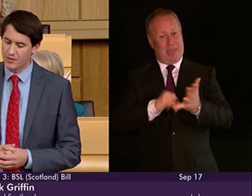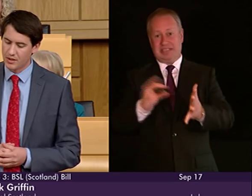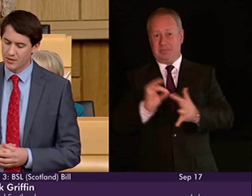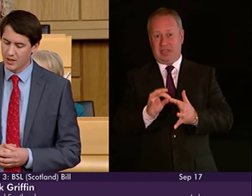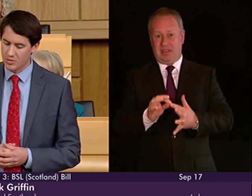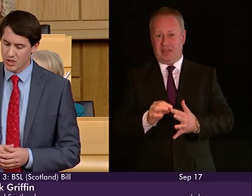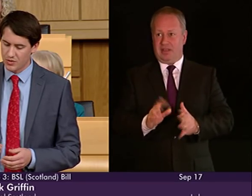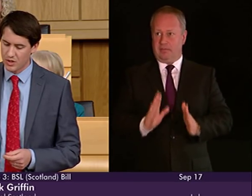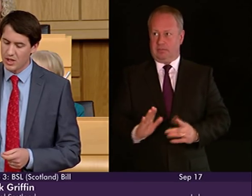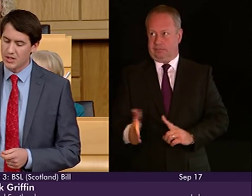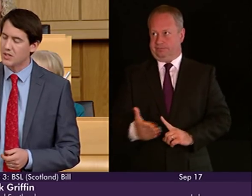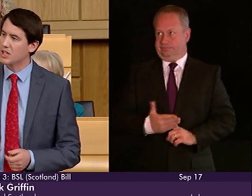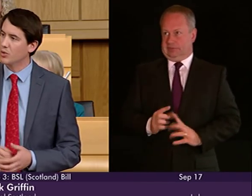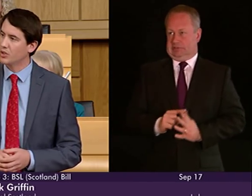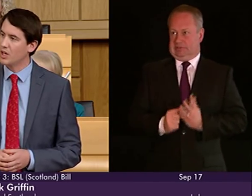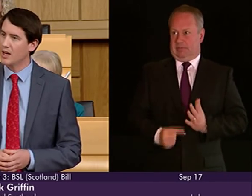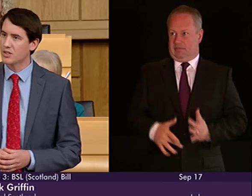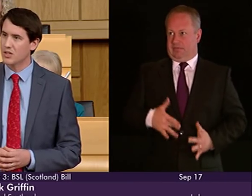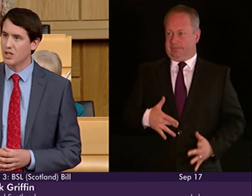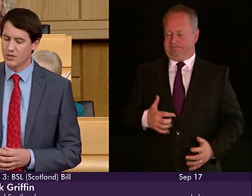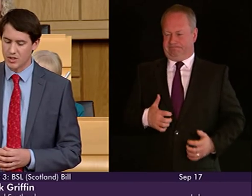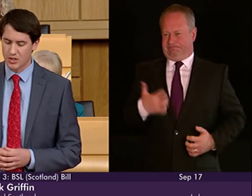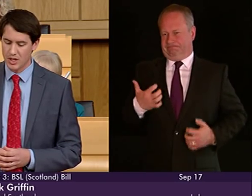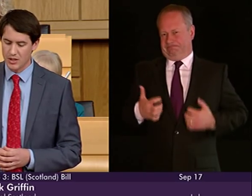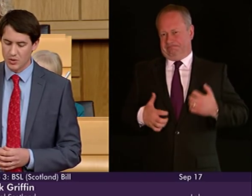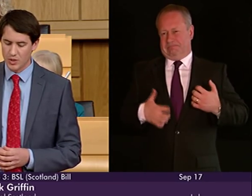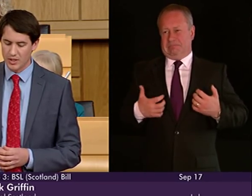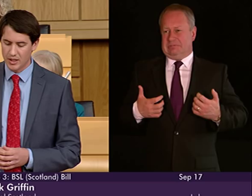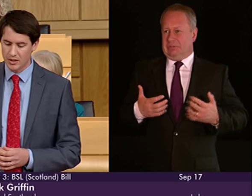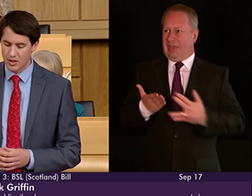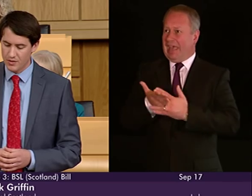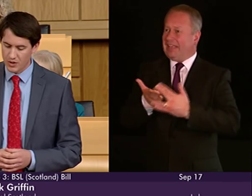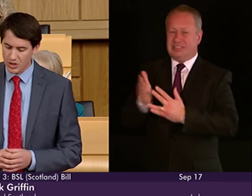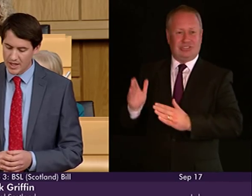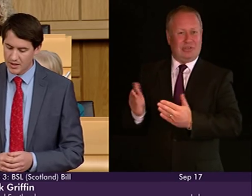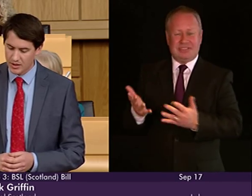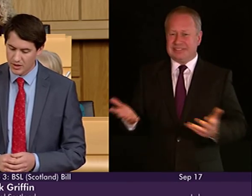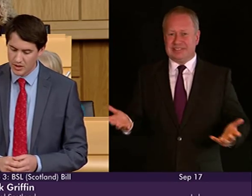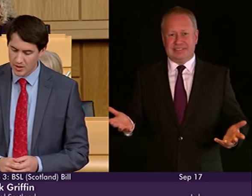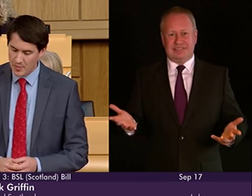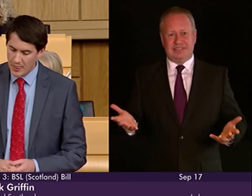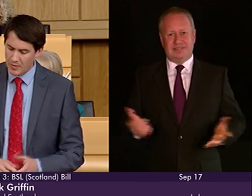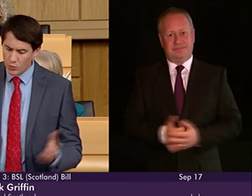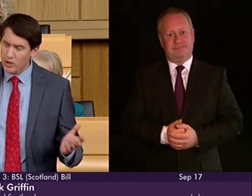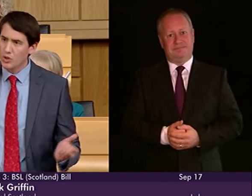that they have to define themselves as disabled to access services that we take for granted.